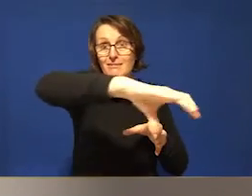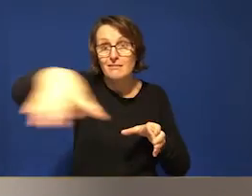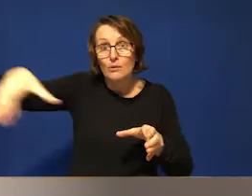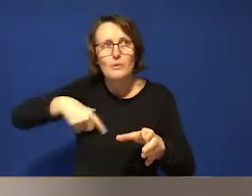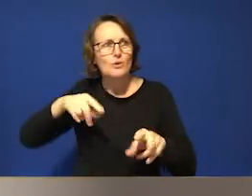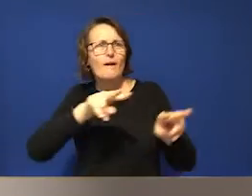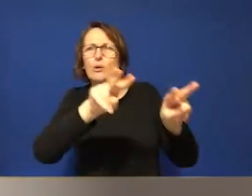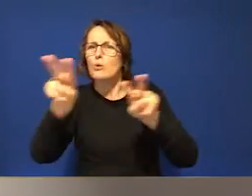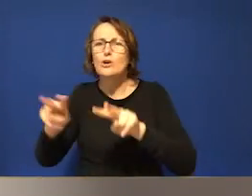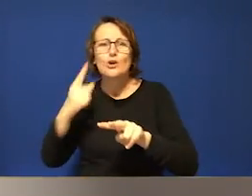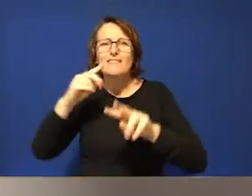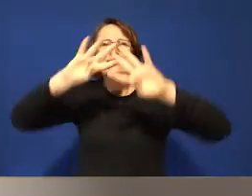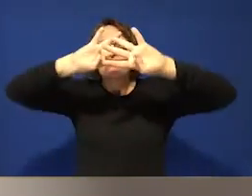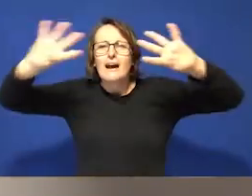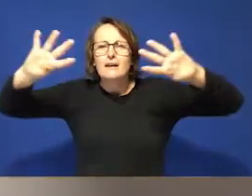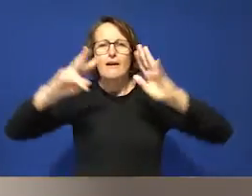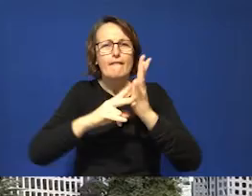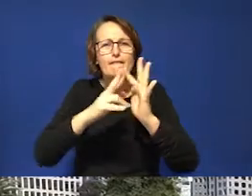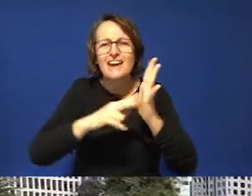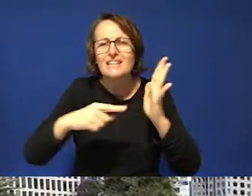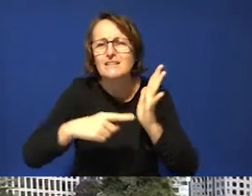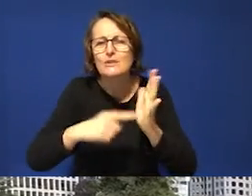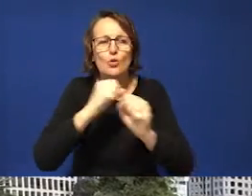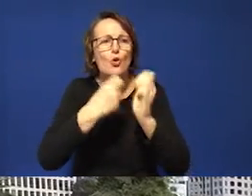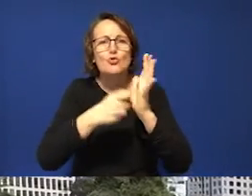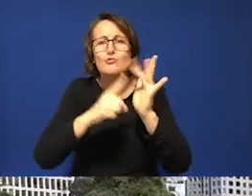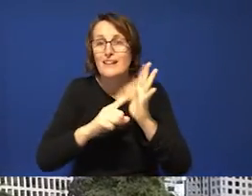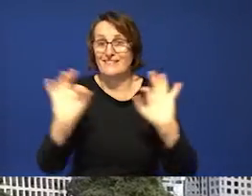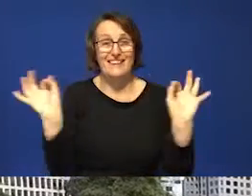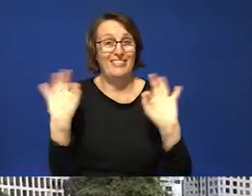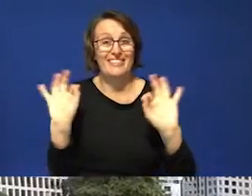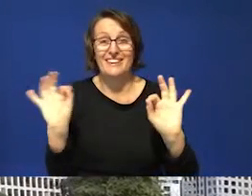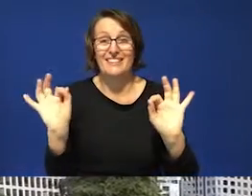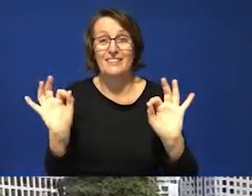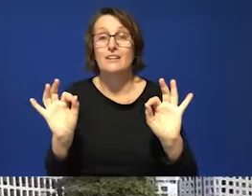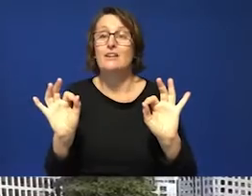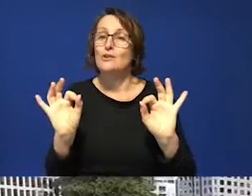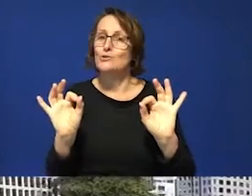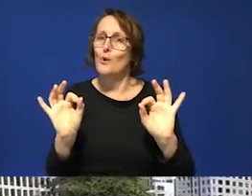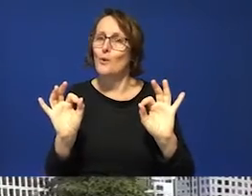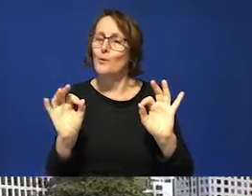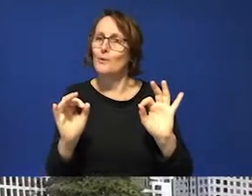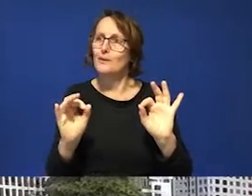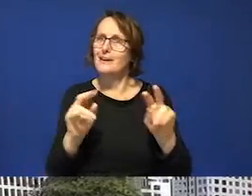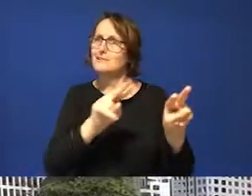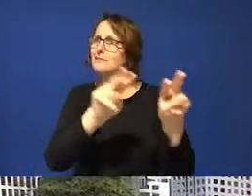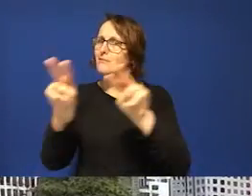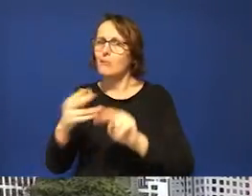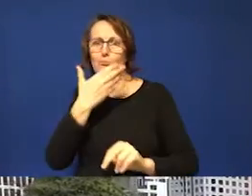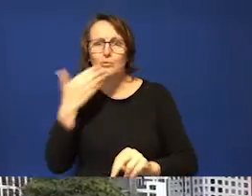You do not see any of that kind of normal clover that it's on a building. I think from that point of view, the building is seamless like that.